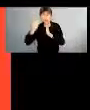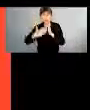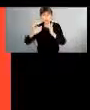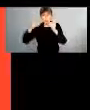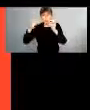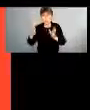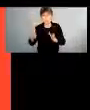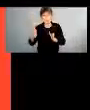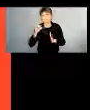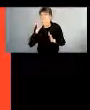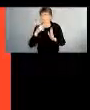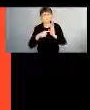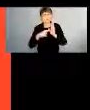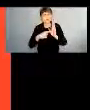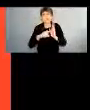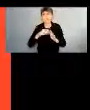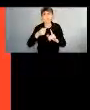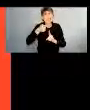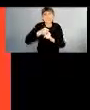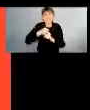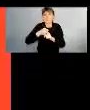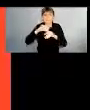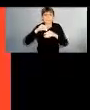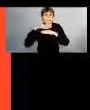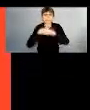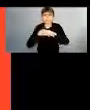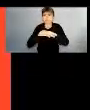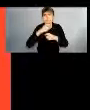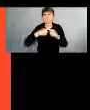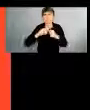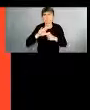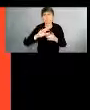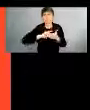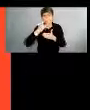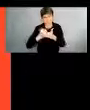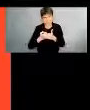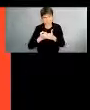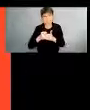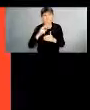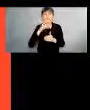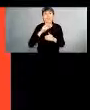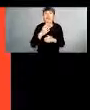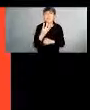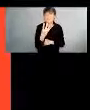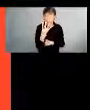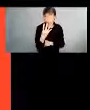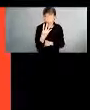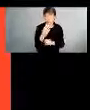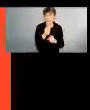the potential impact of this project. Each of the four upload fields has room for